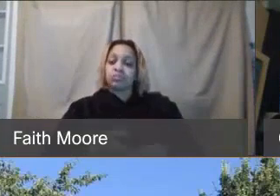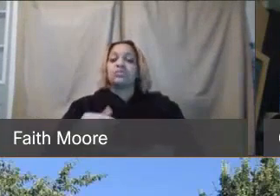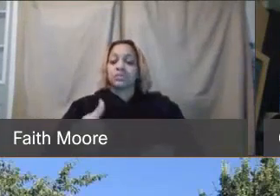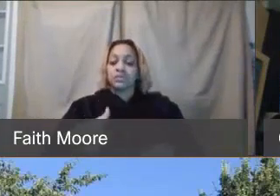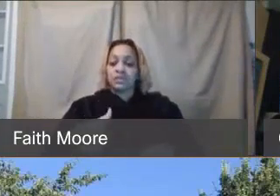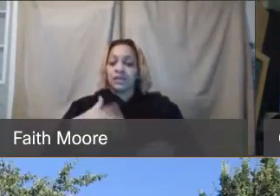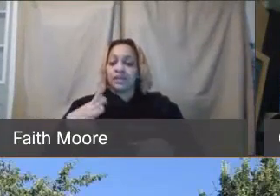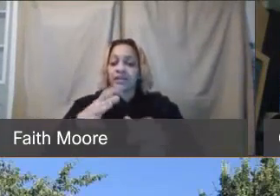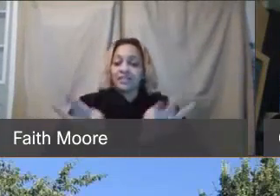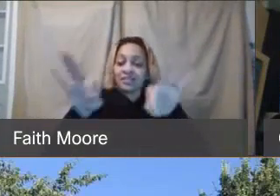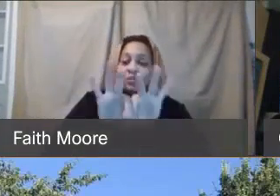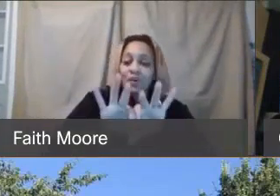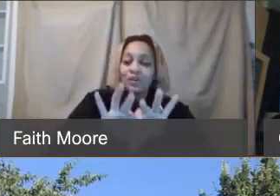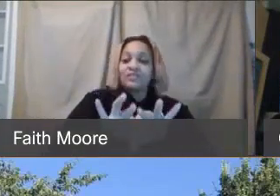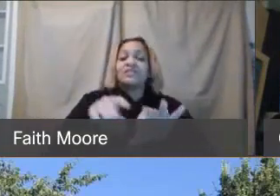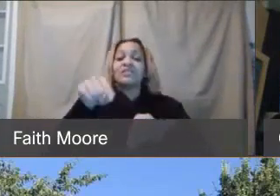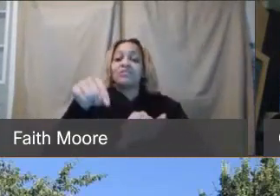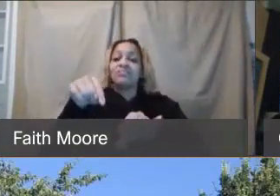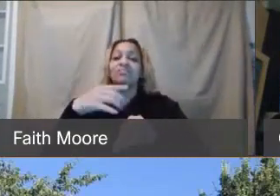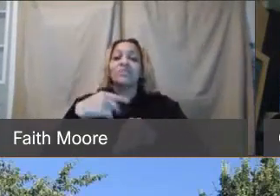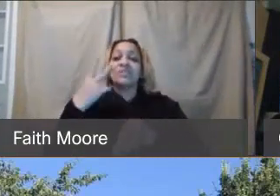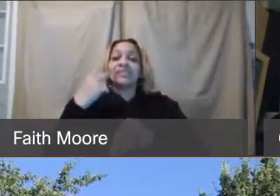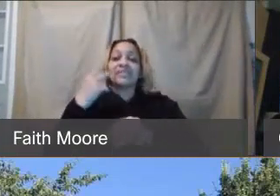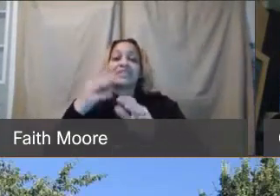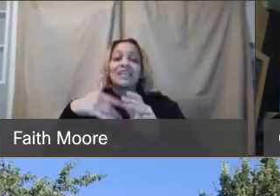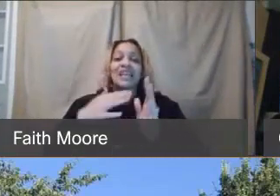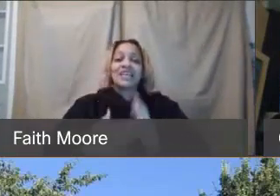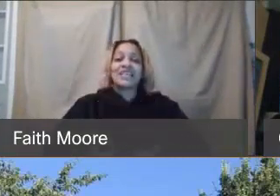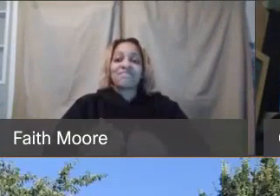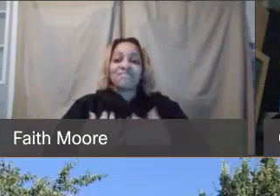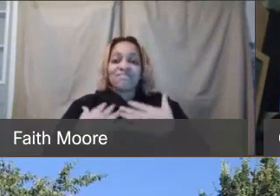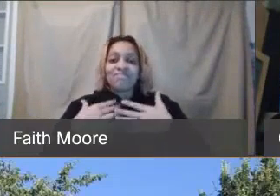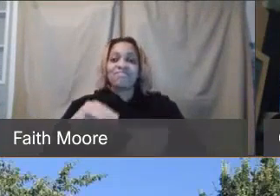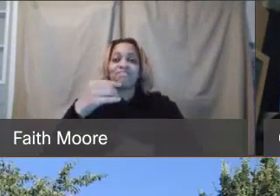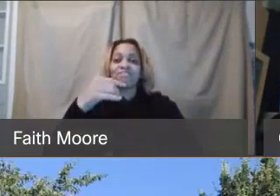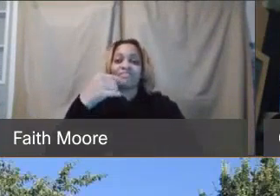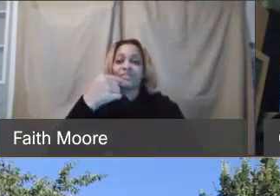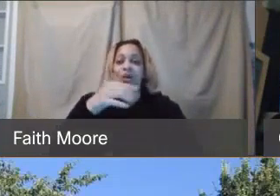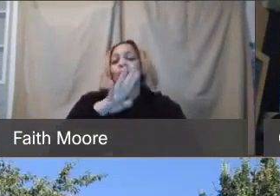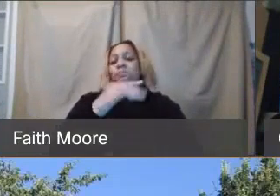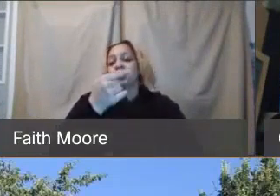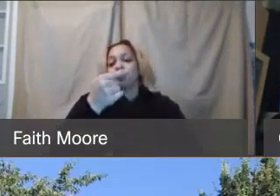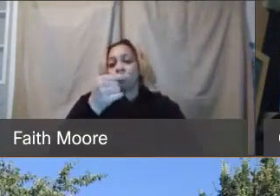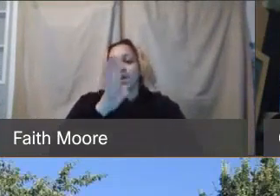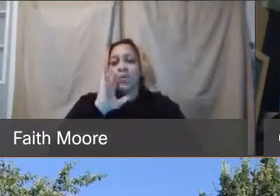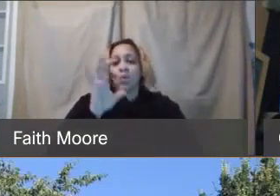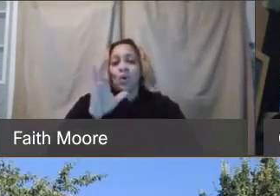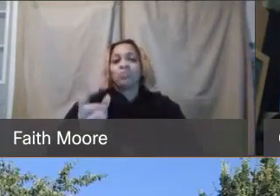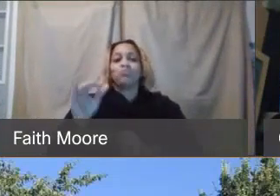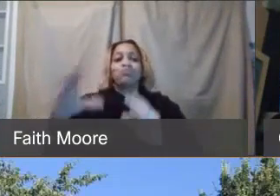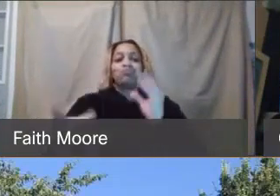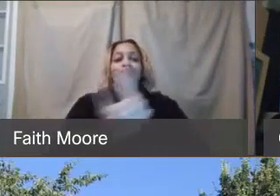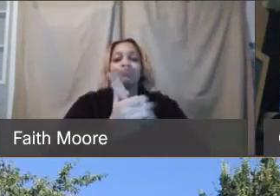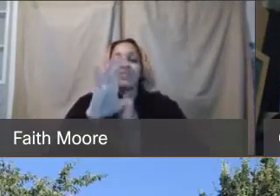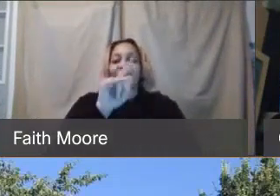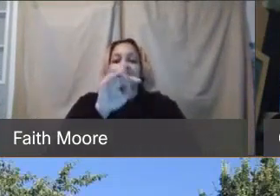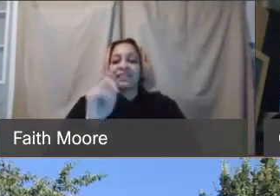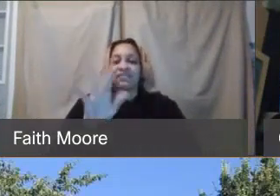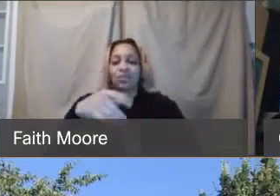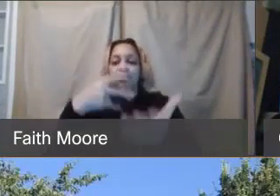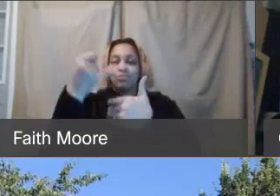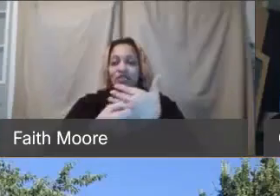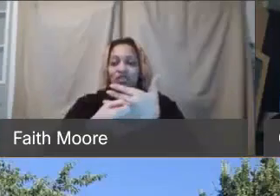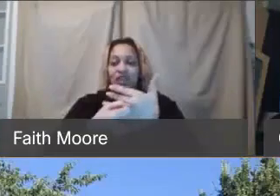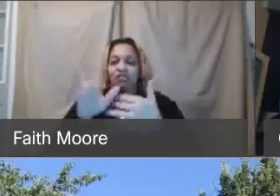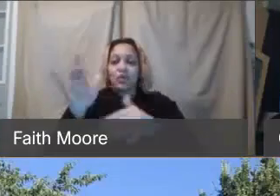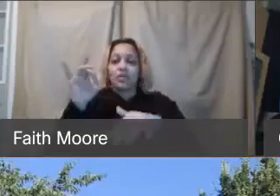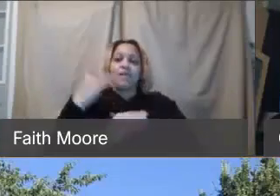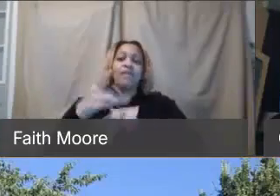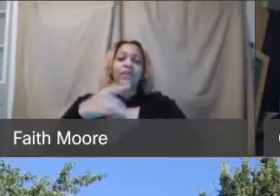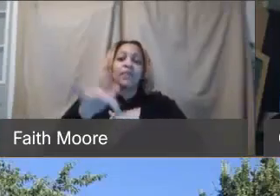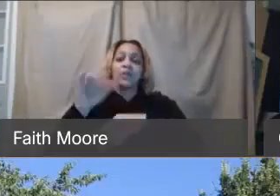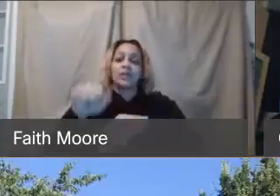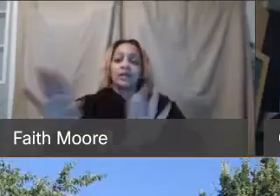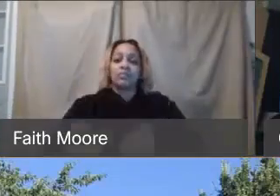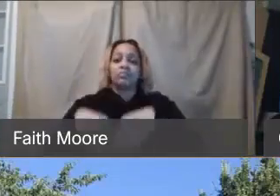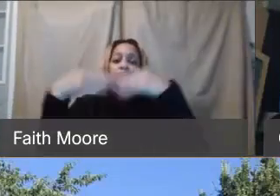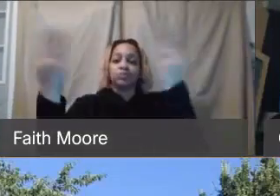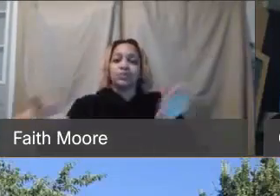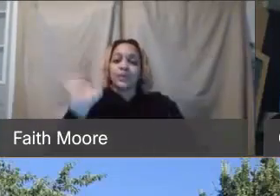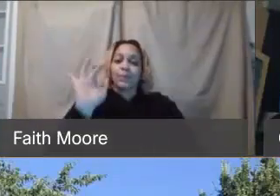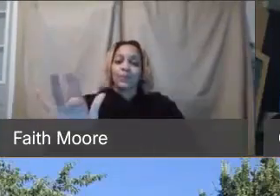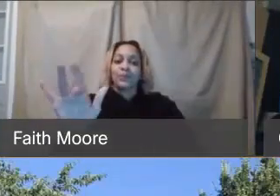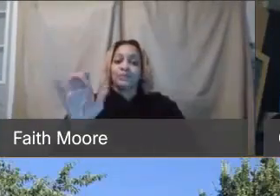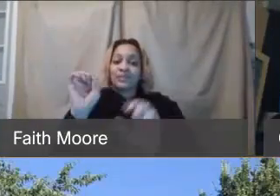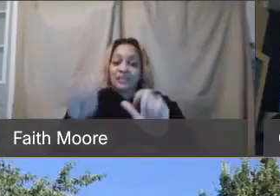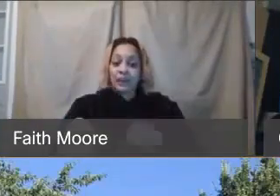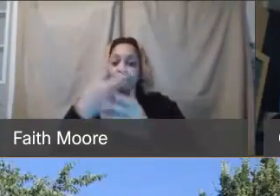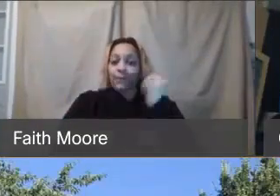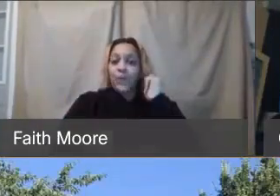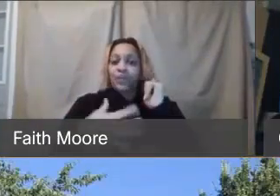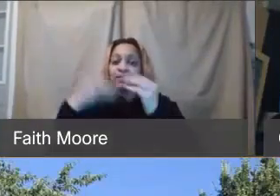side of this slide I share from inspire green or James will put the have put the link for the project overall for your availability to press on and open up website to see both the information background information about the